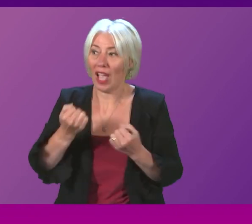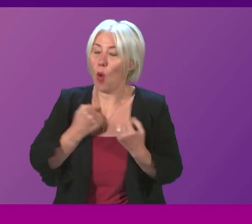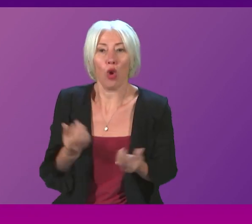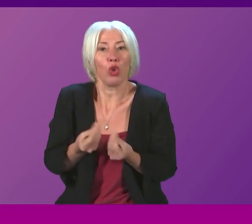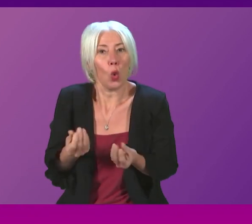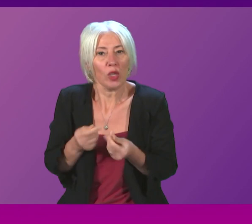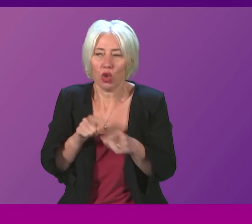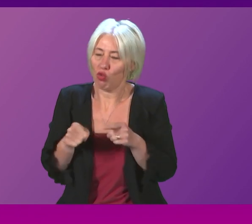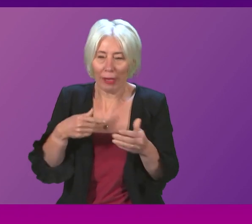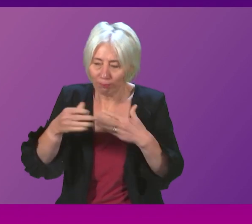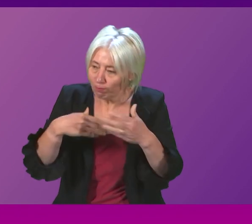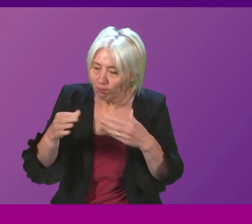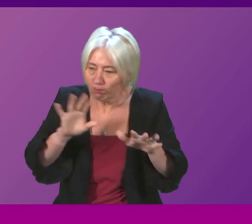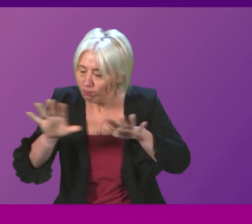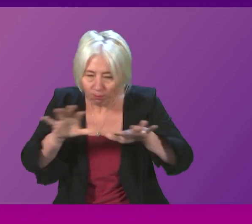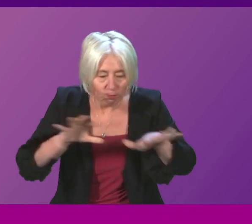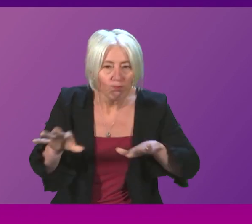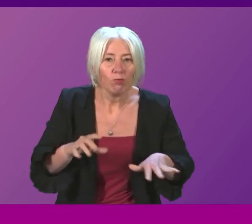that within the limits in which we operate.